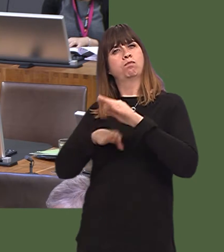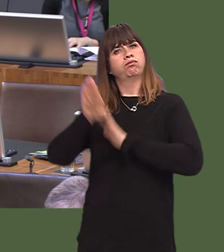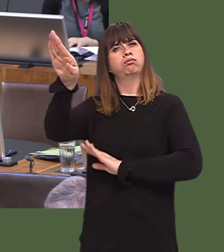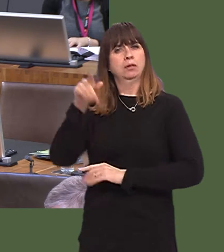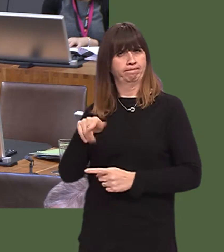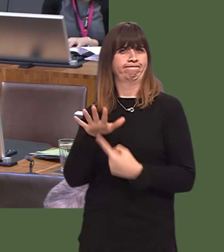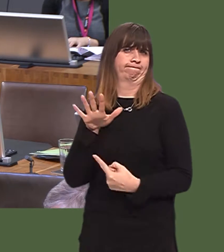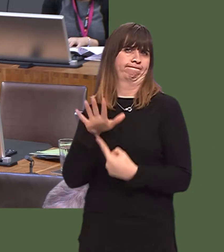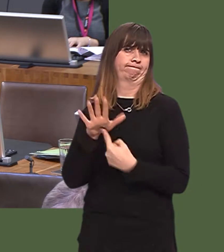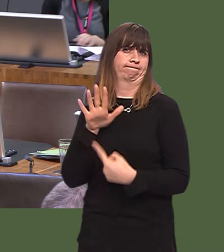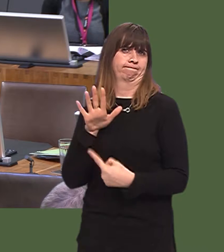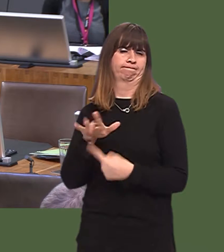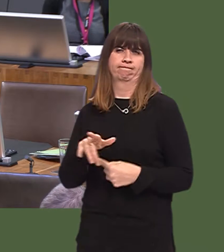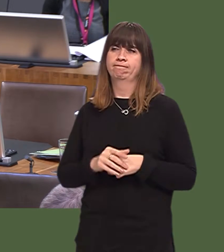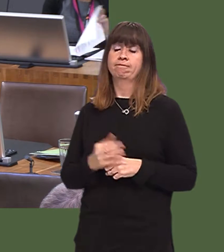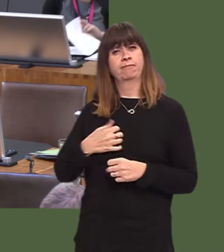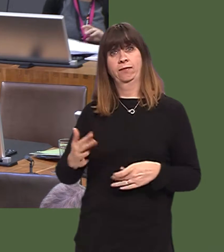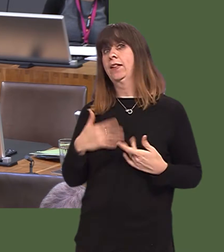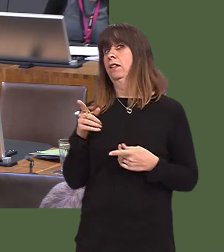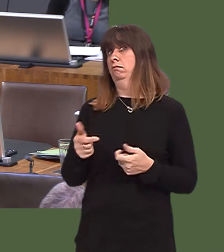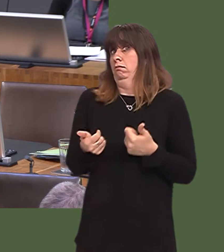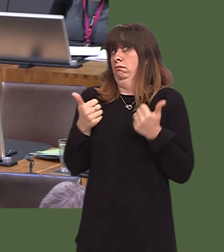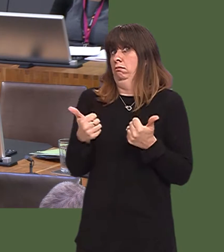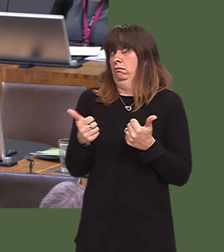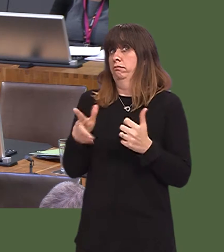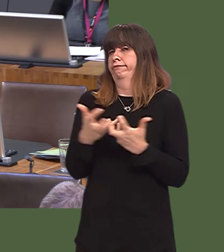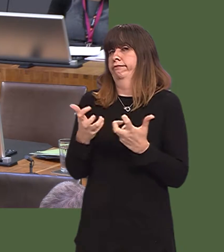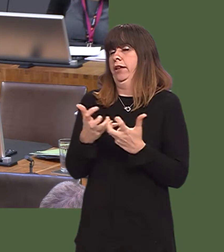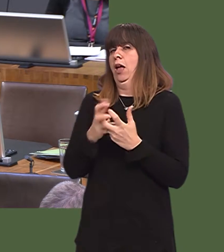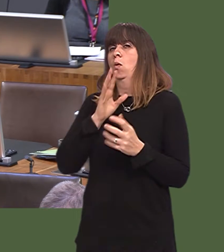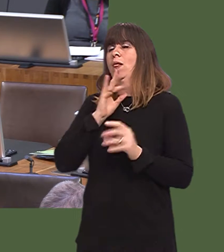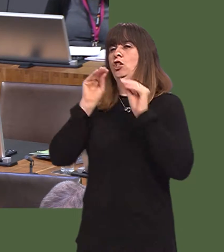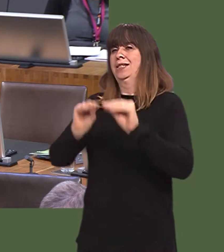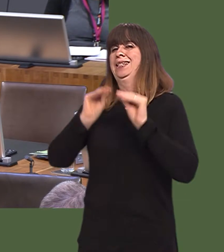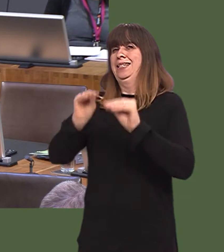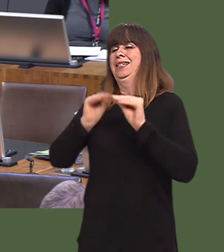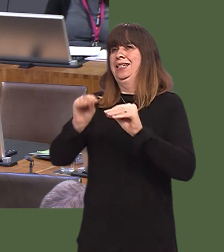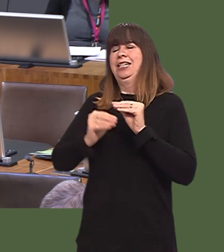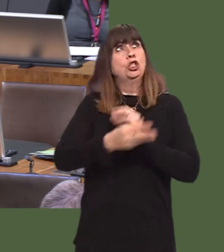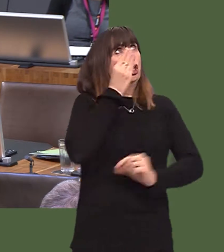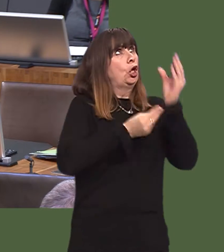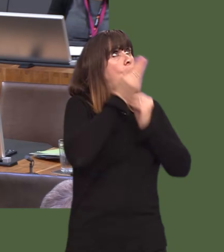I think that would be a good way of improving the way in which Welsh is taught and learned in the English-medium schools.